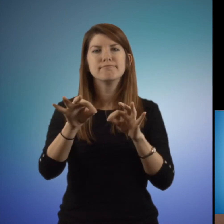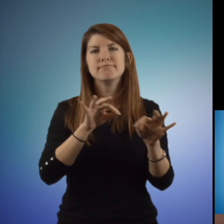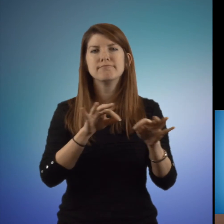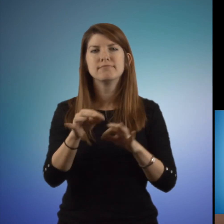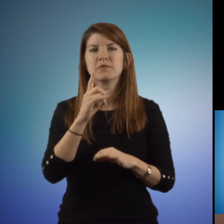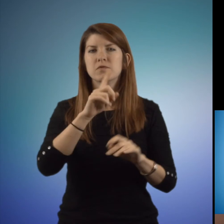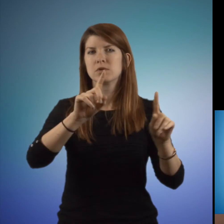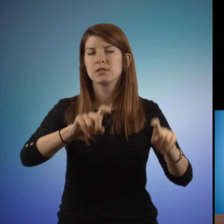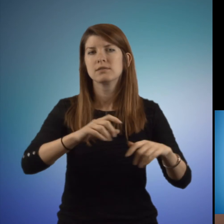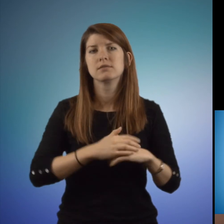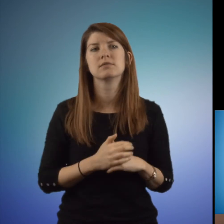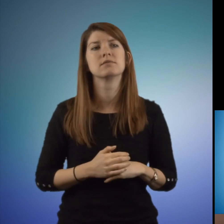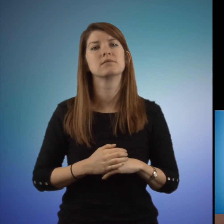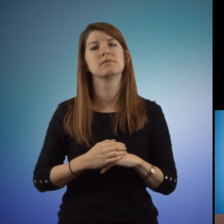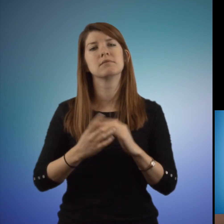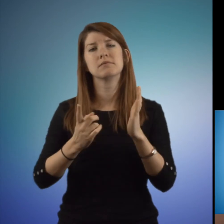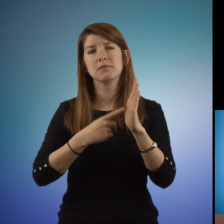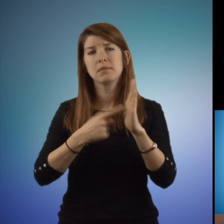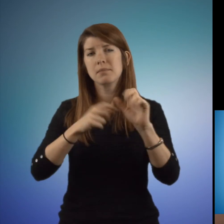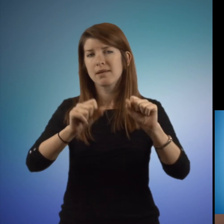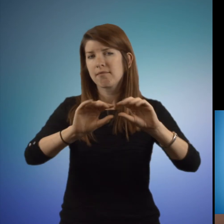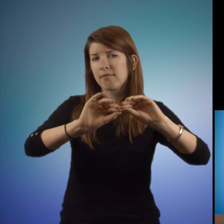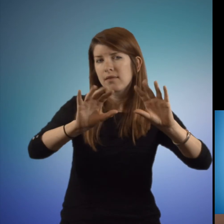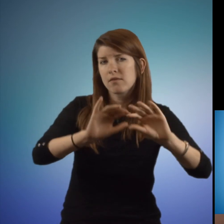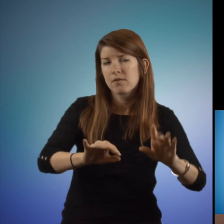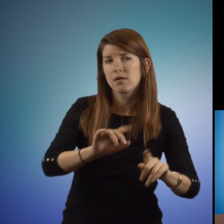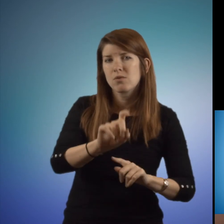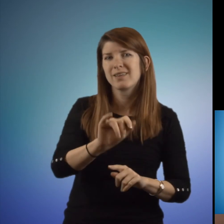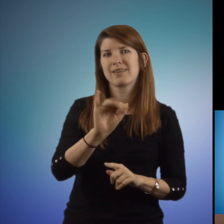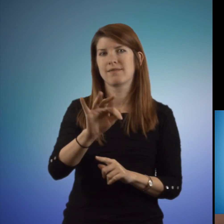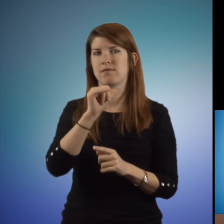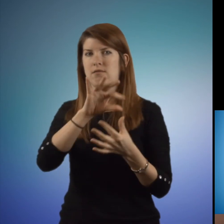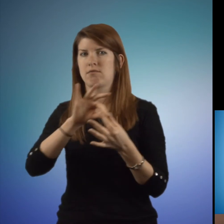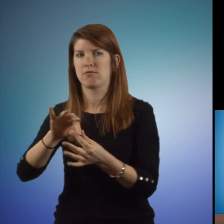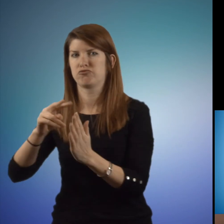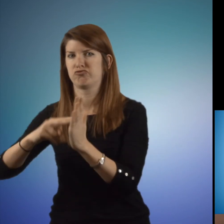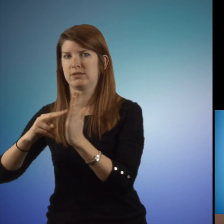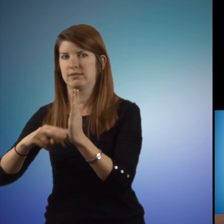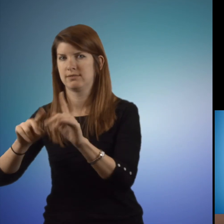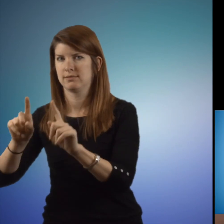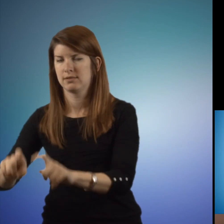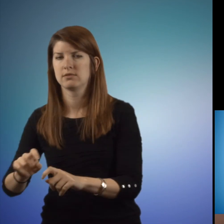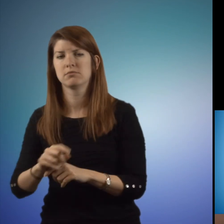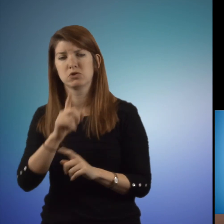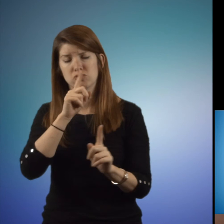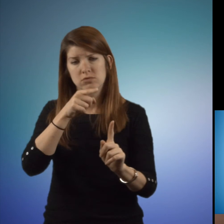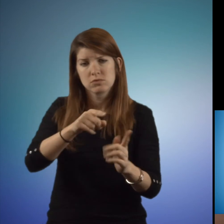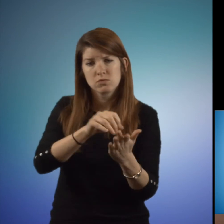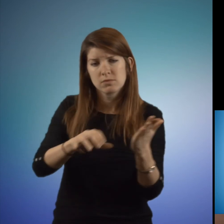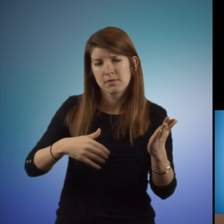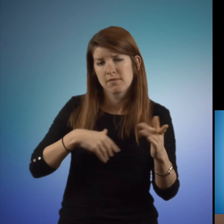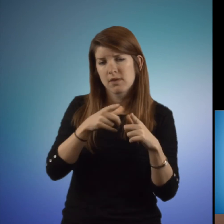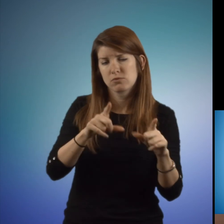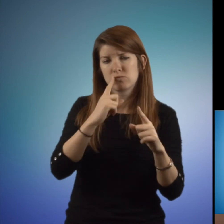Sometimes clarification can be made if it's not a reading test to make sure that children have the language to appropriately respond.